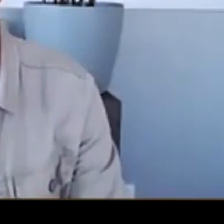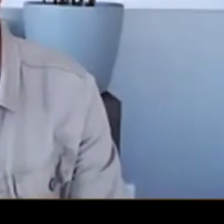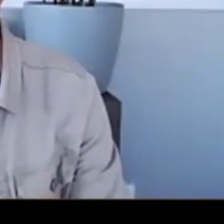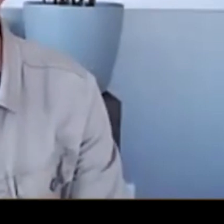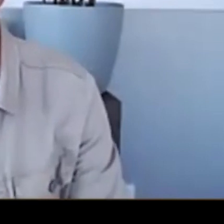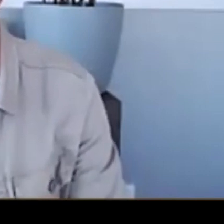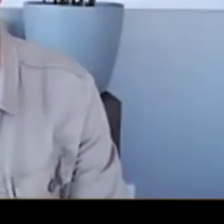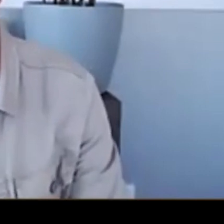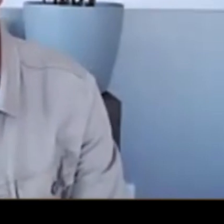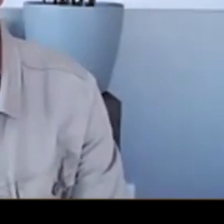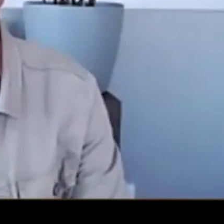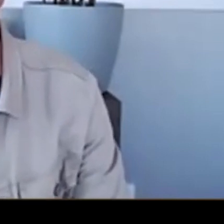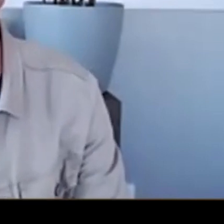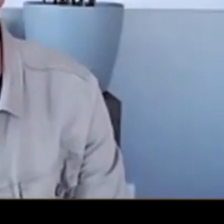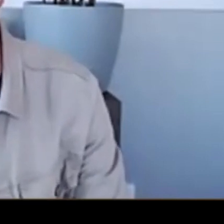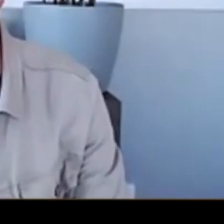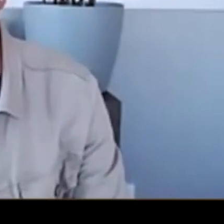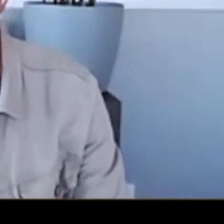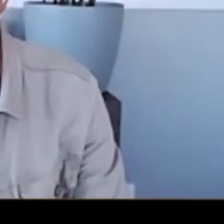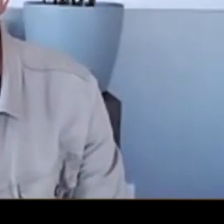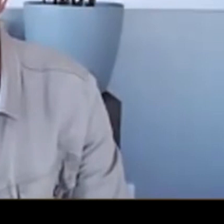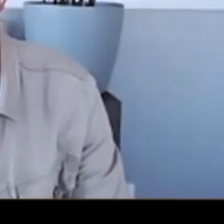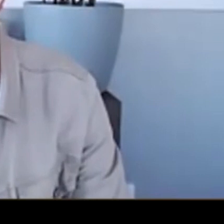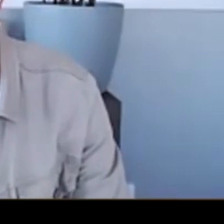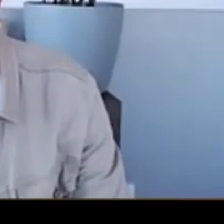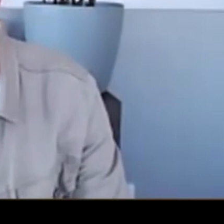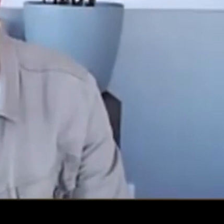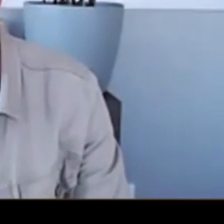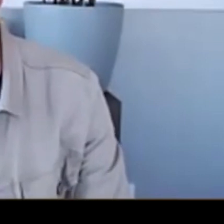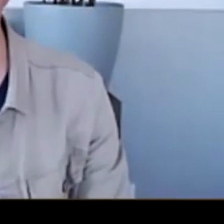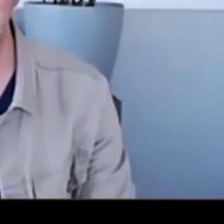than waiting for the future. So for anyone who wants to join the conversation please